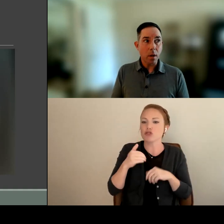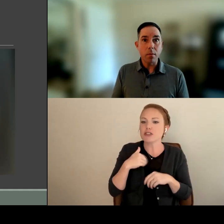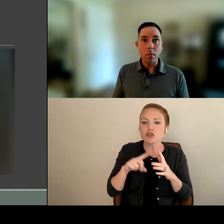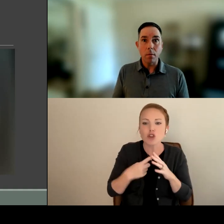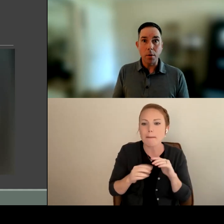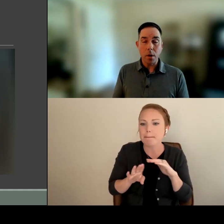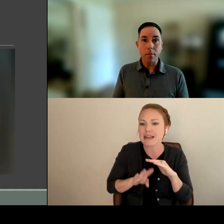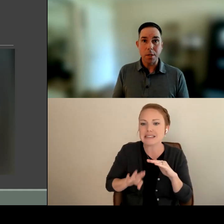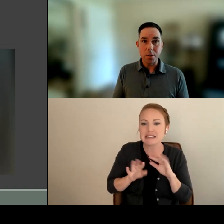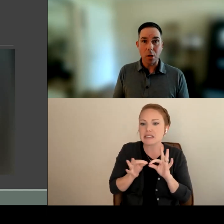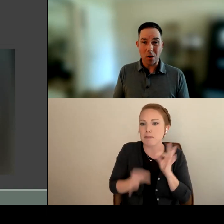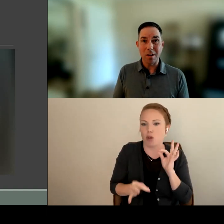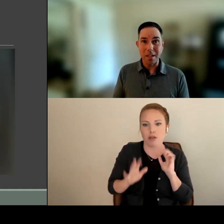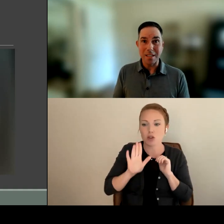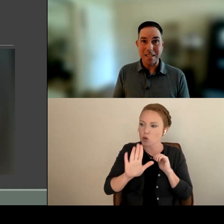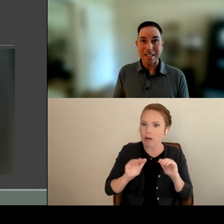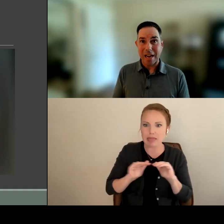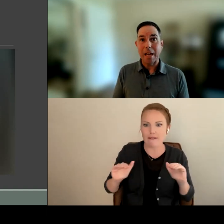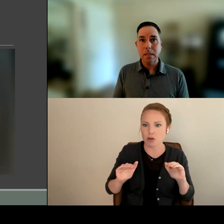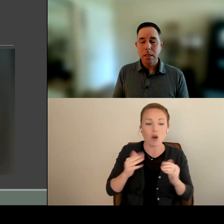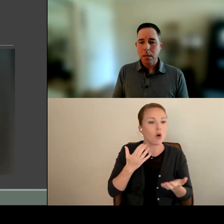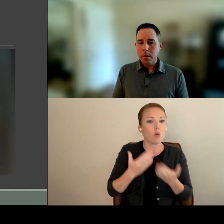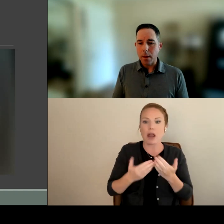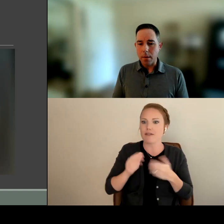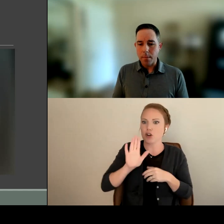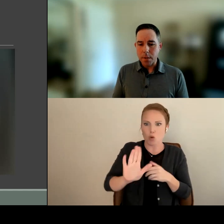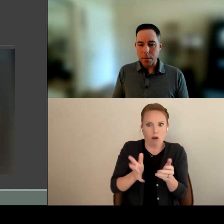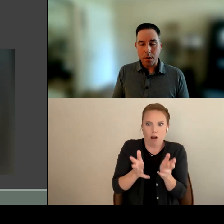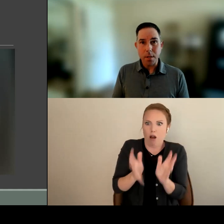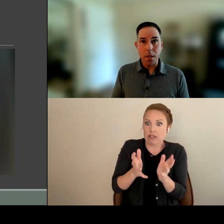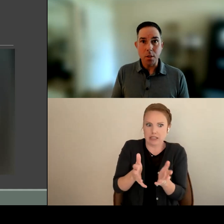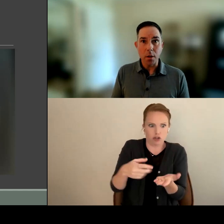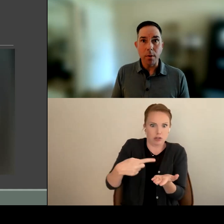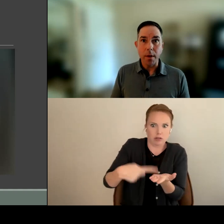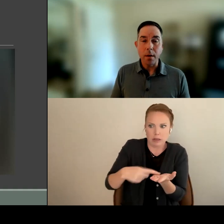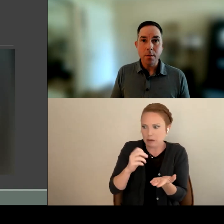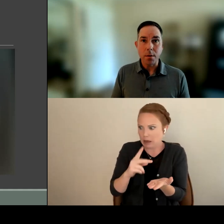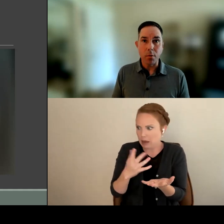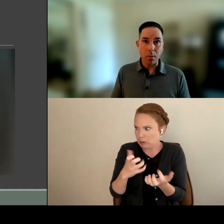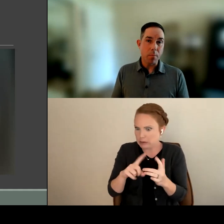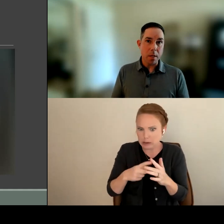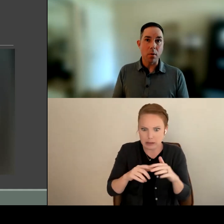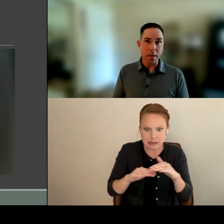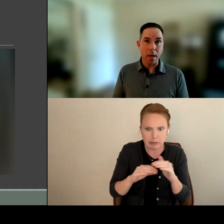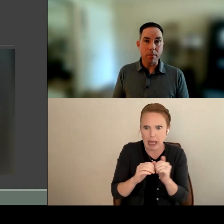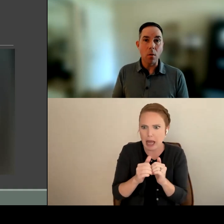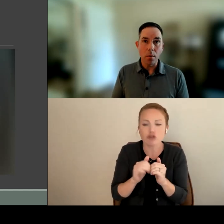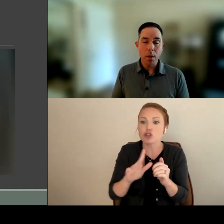Whatever level your conversation currently exists at, start to nudge a little bit there and start to bring more people into that fold.